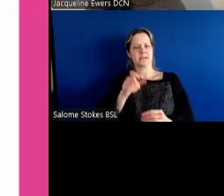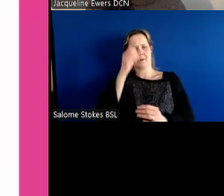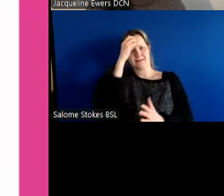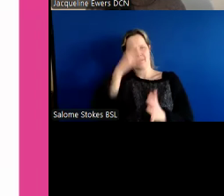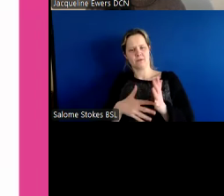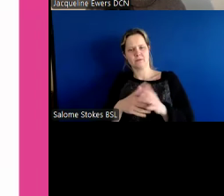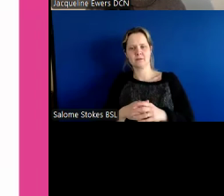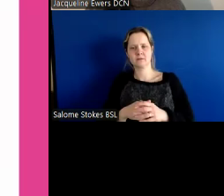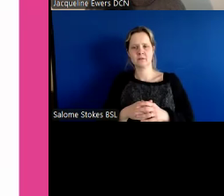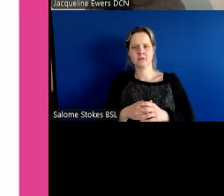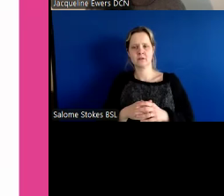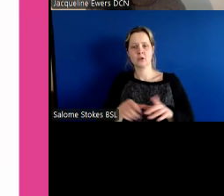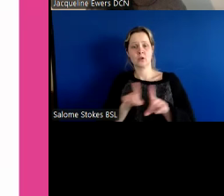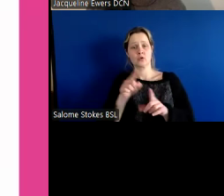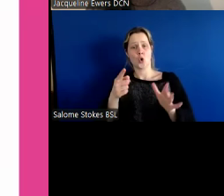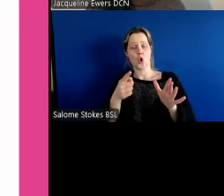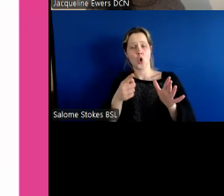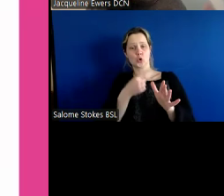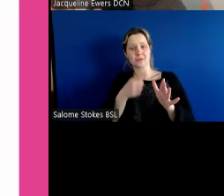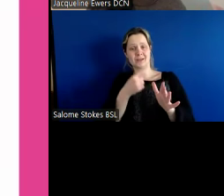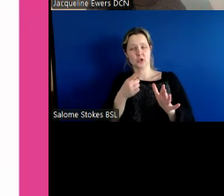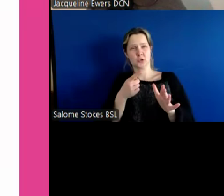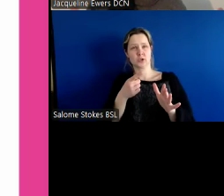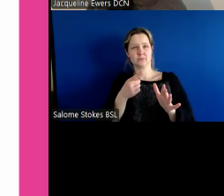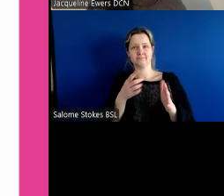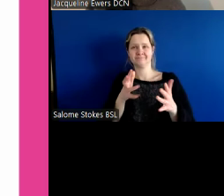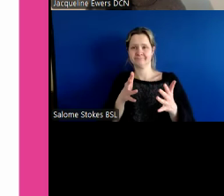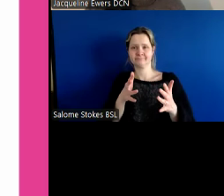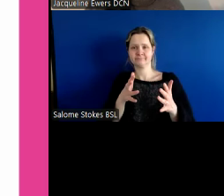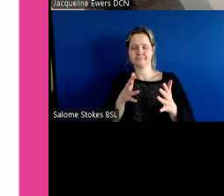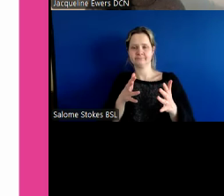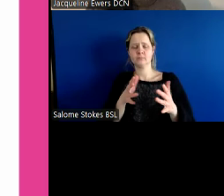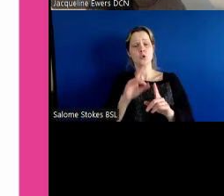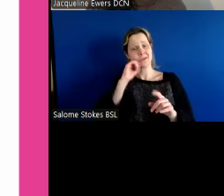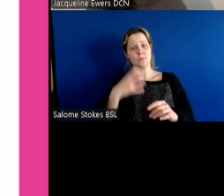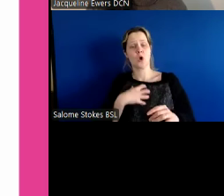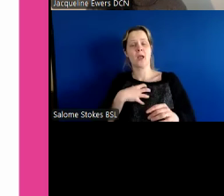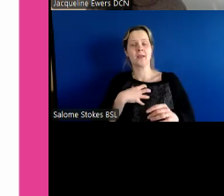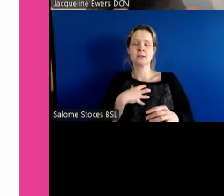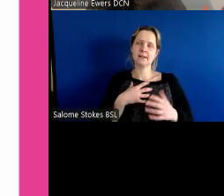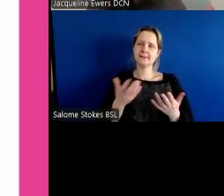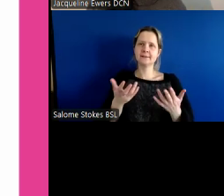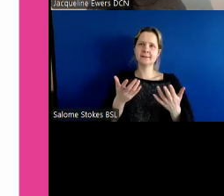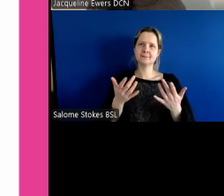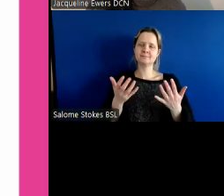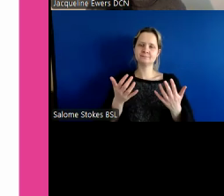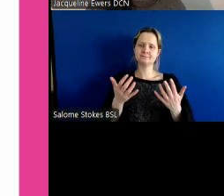Those automations actually, you might not be surprised, but they perform better